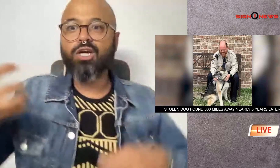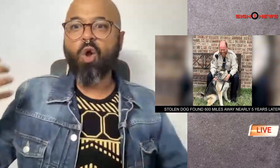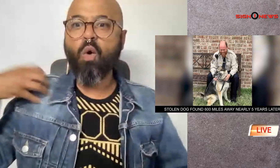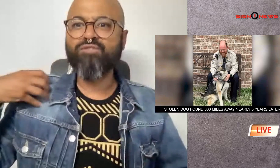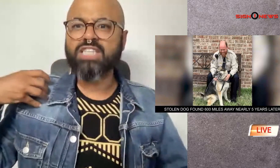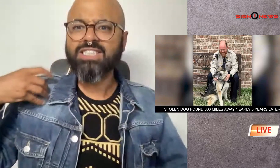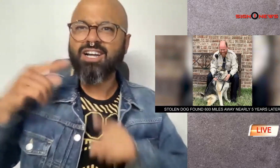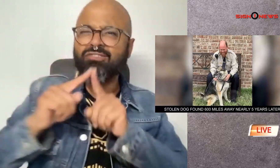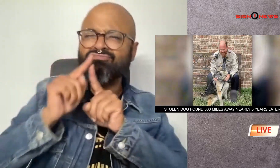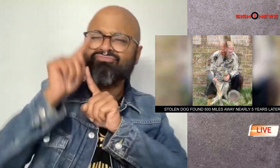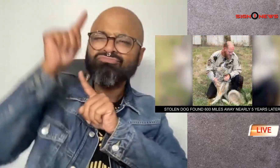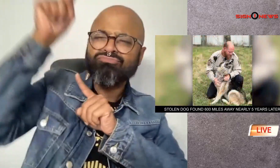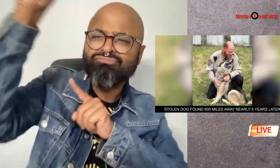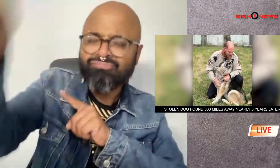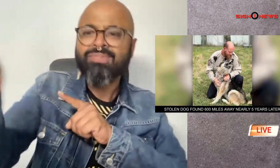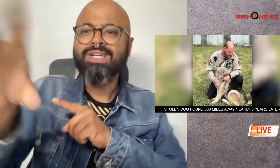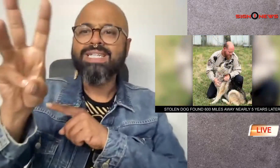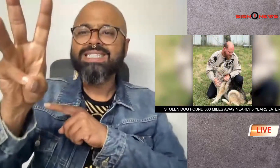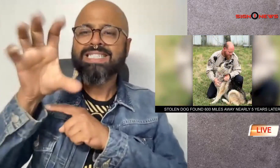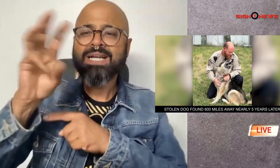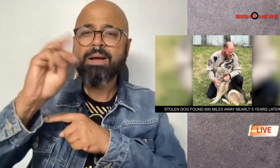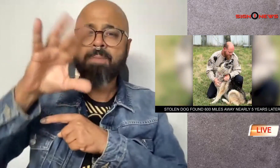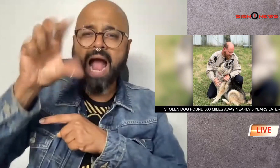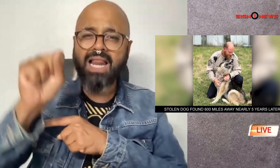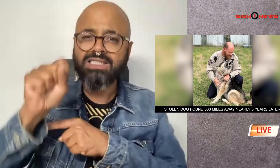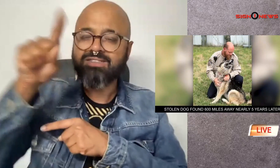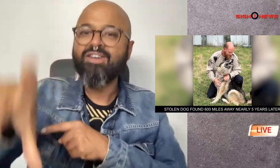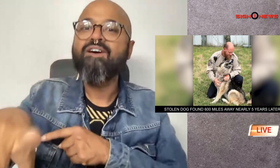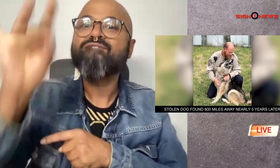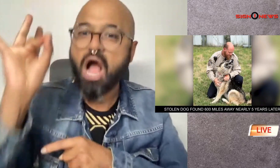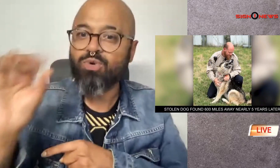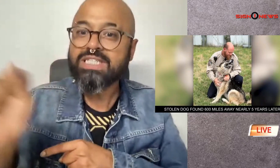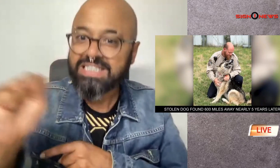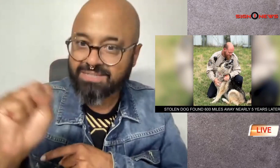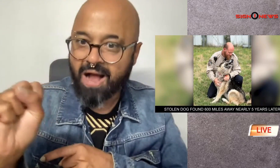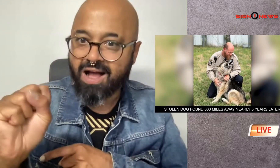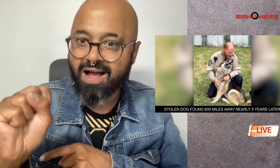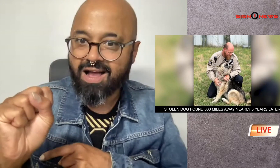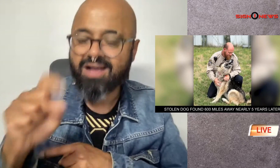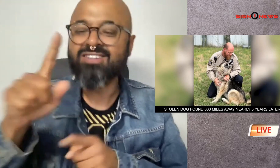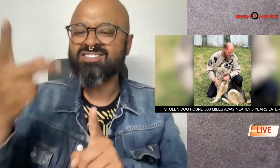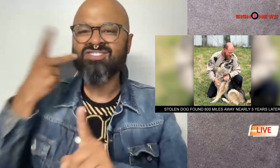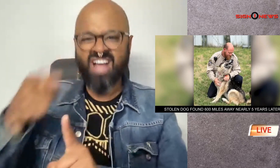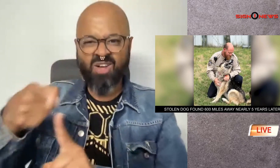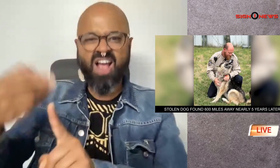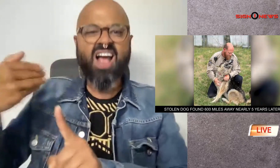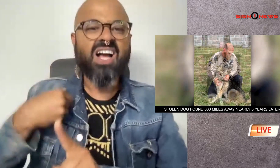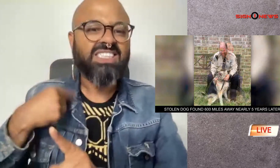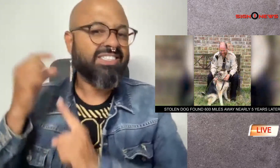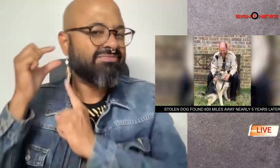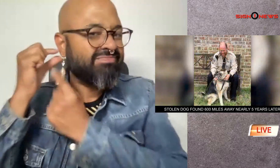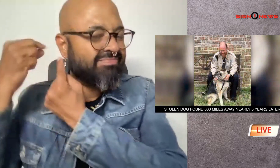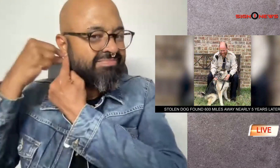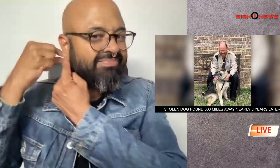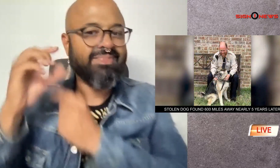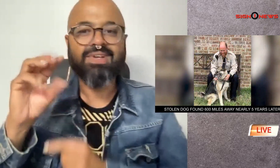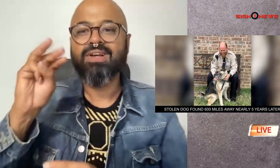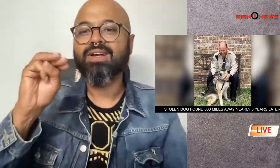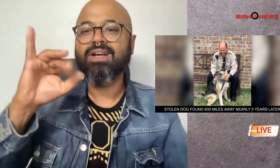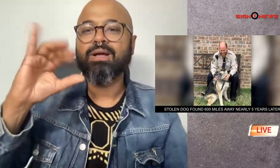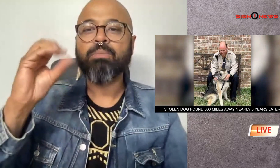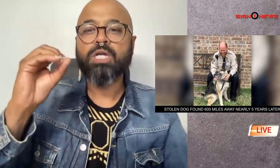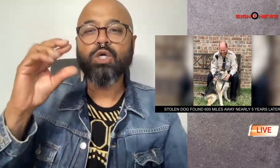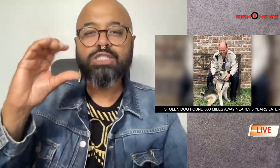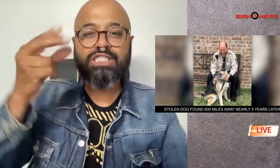animal control officer in a town 600 miles away found Sheba and saw that she had a microchip